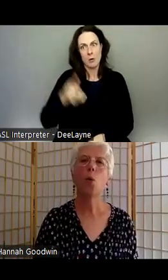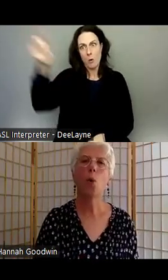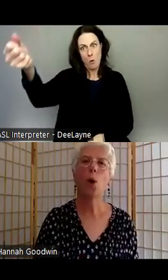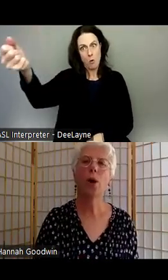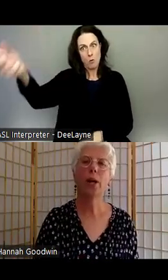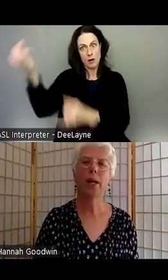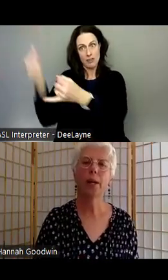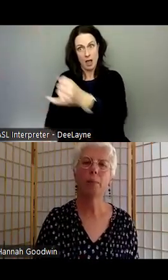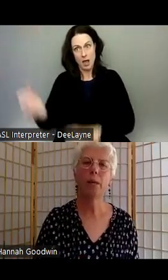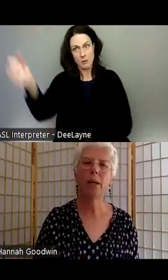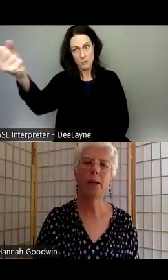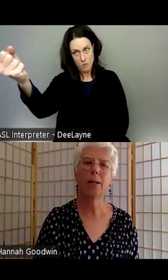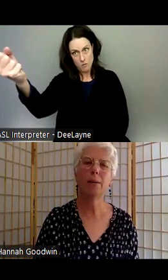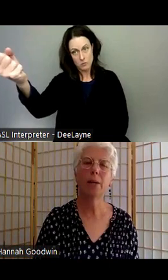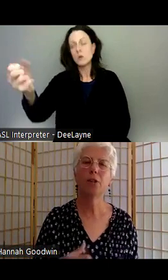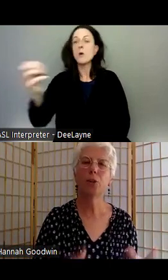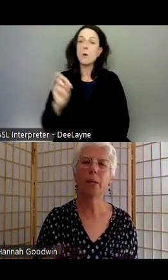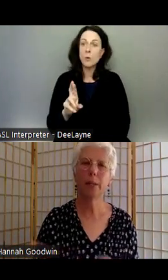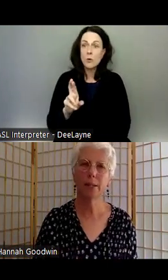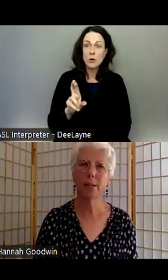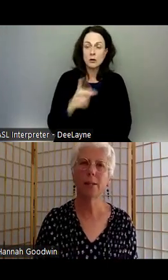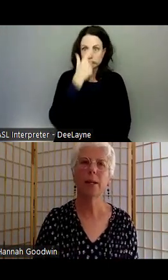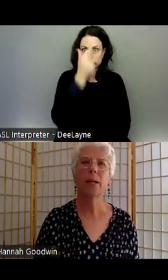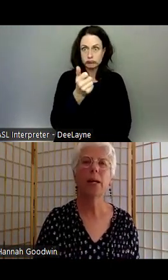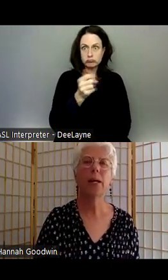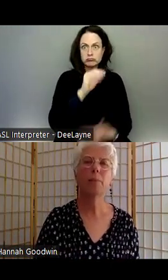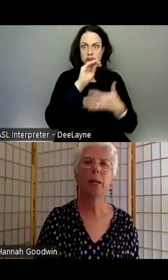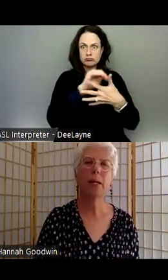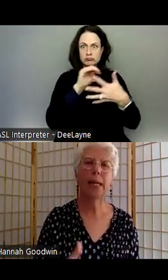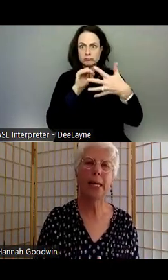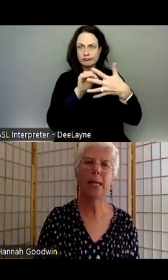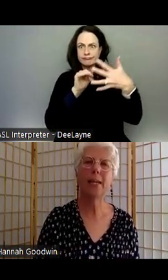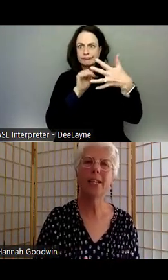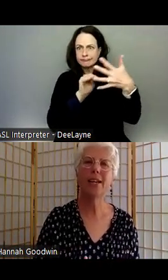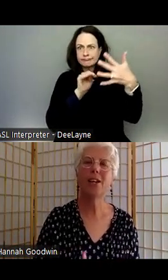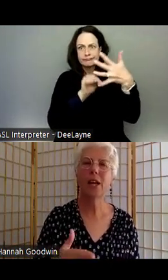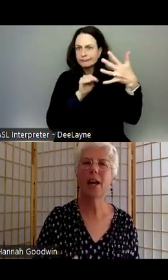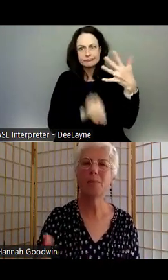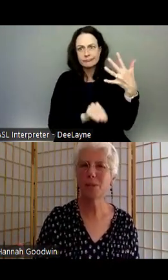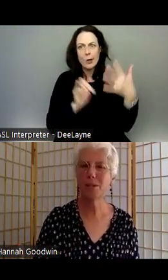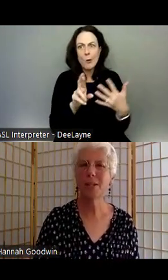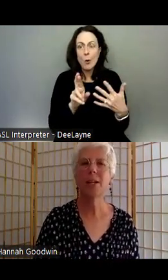or it can be intermittent, it can be in key times.